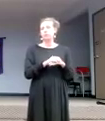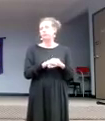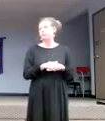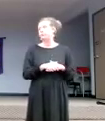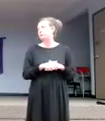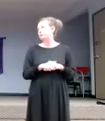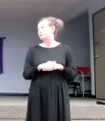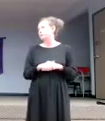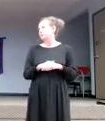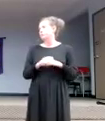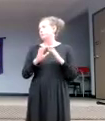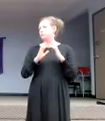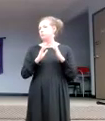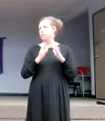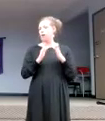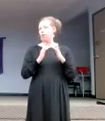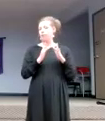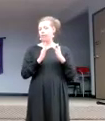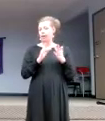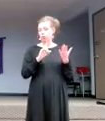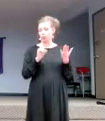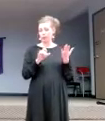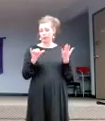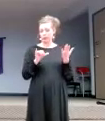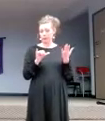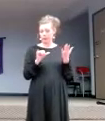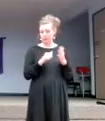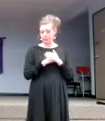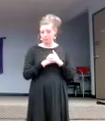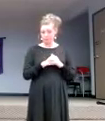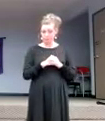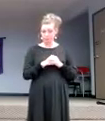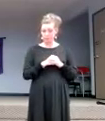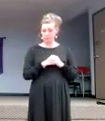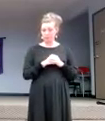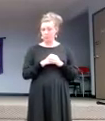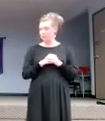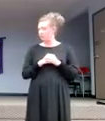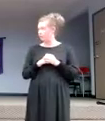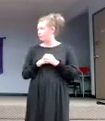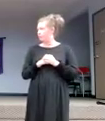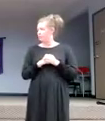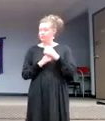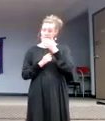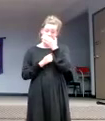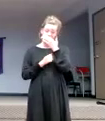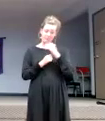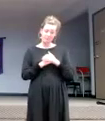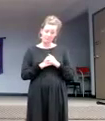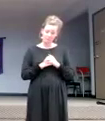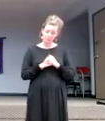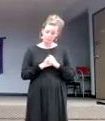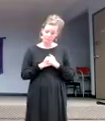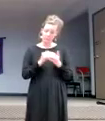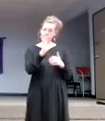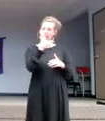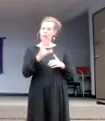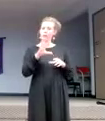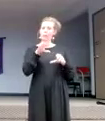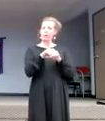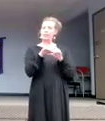with you. And we have a question online here. Question from online zoom participants is if